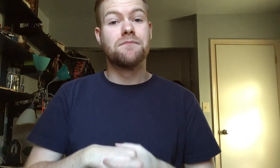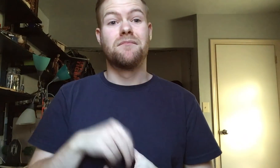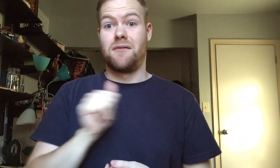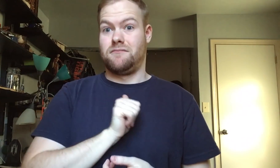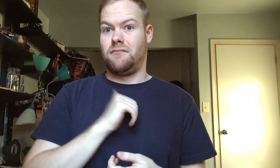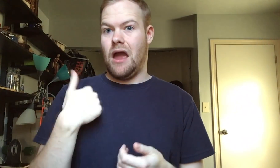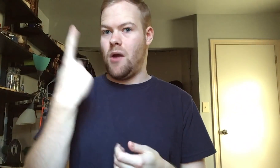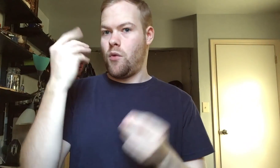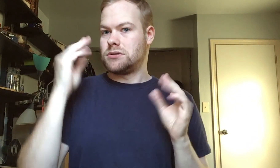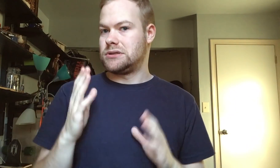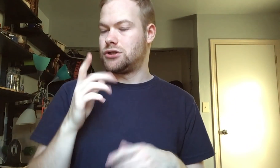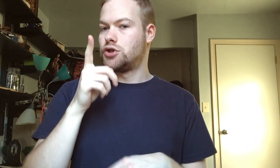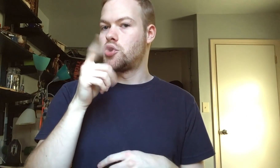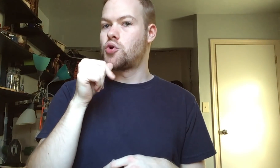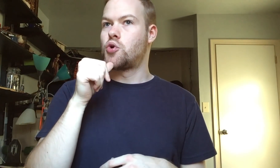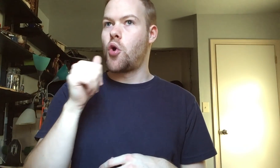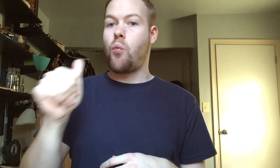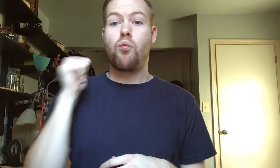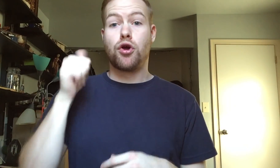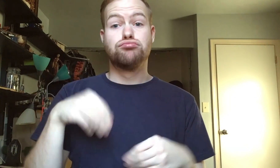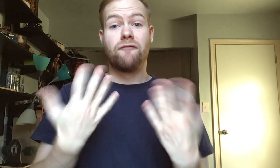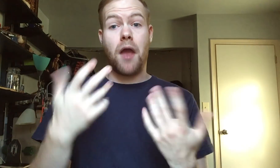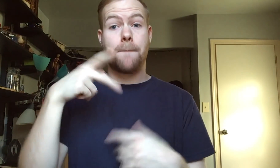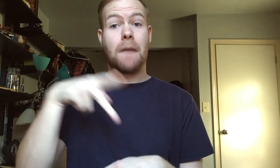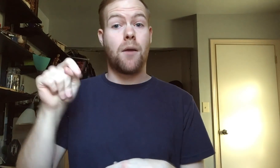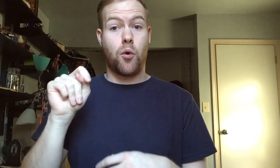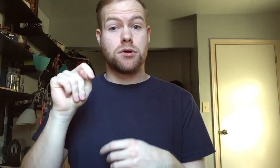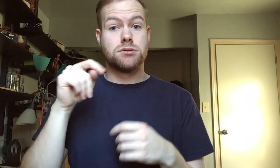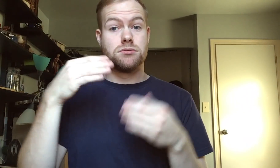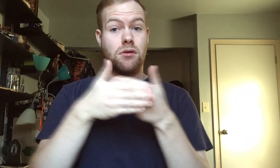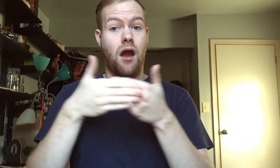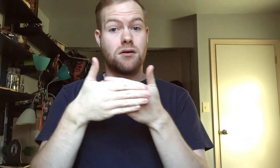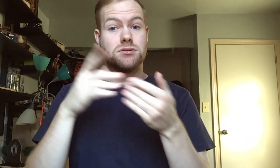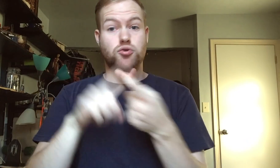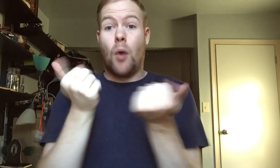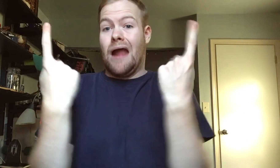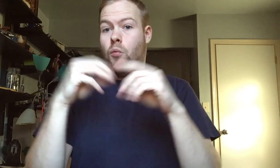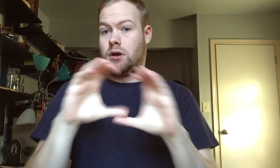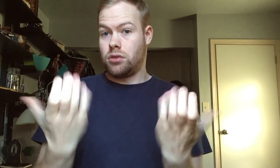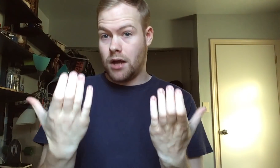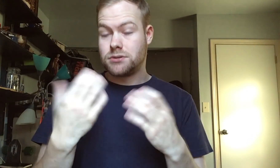I had one teacher myself, who refused to provide her PowerPoint slides to anyone in the class.